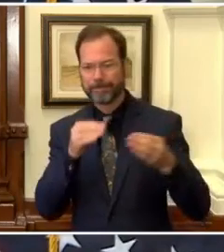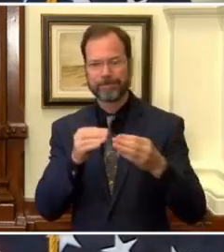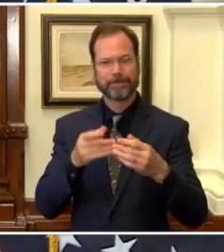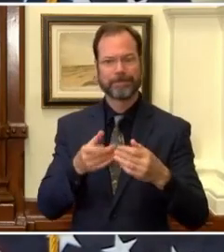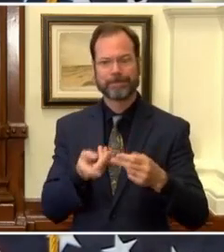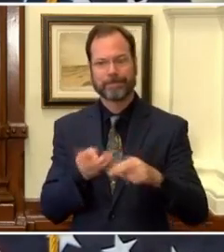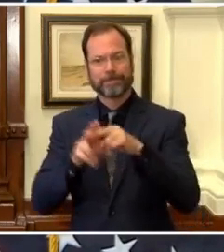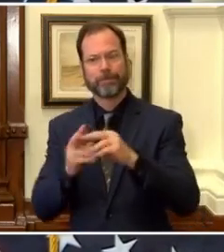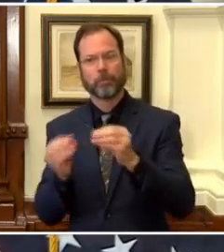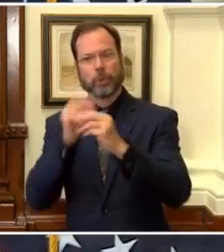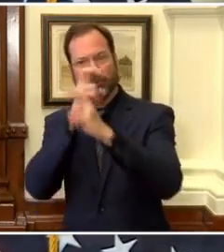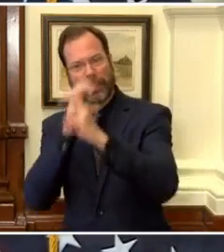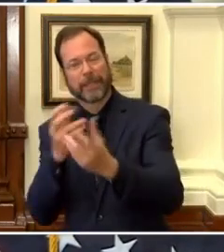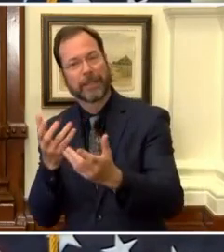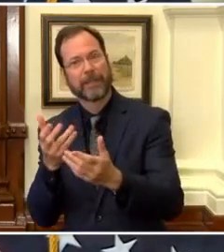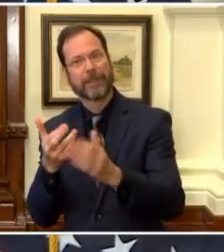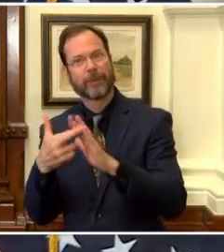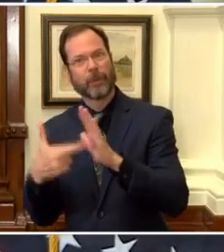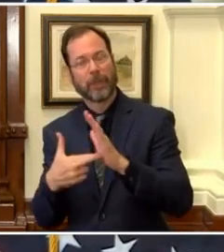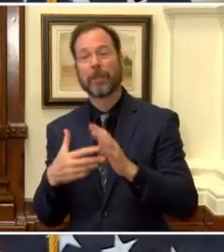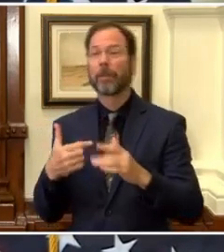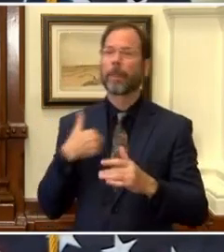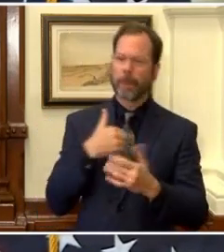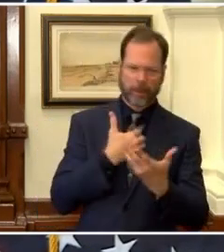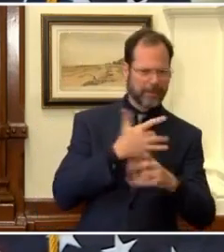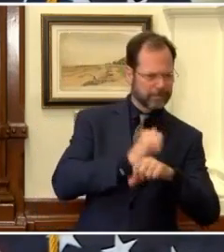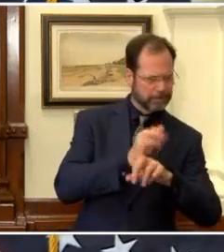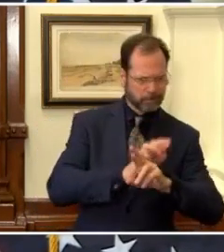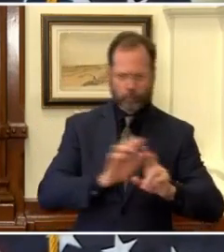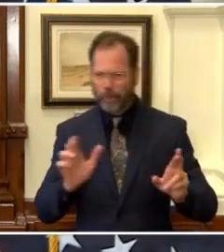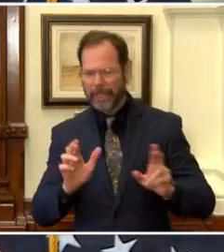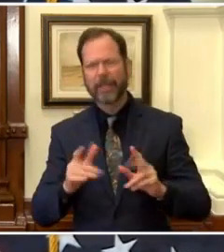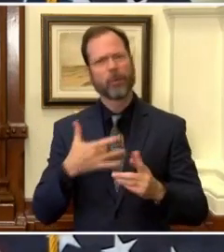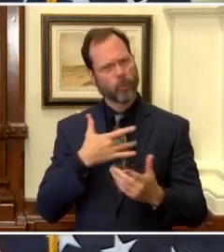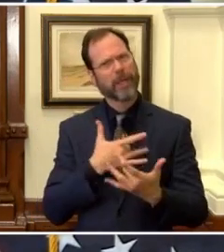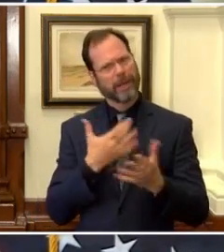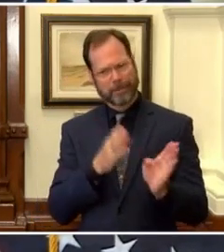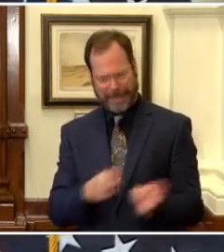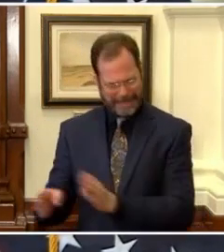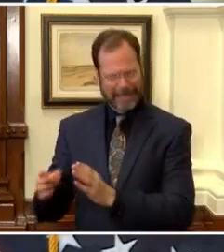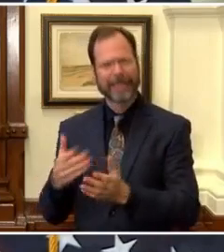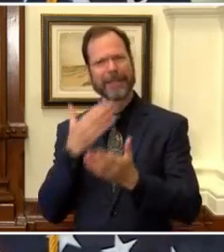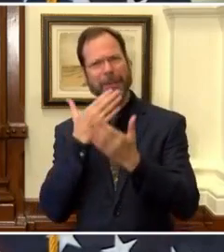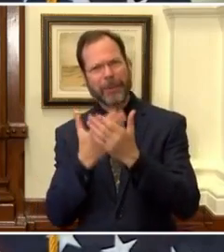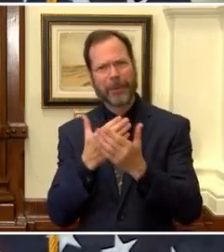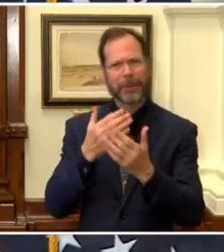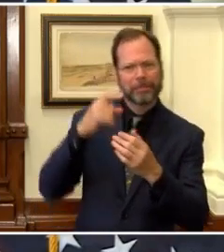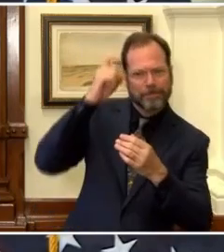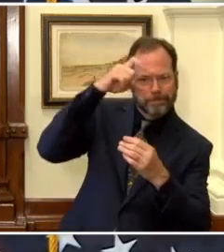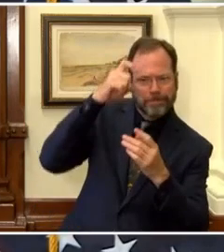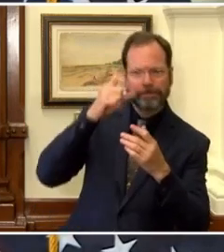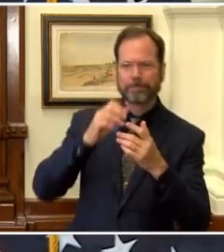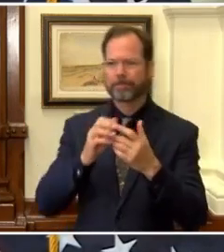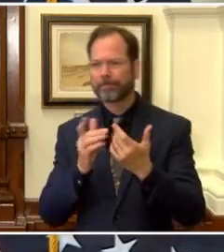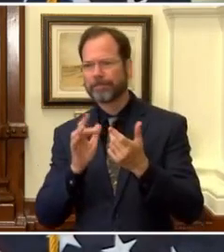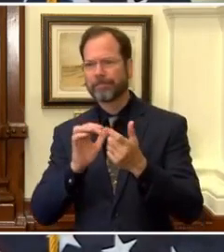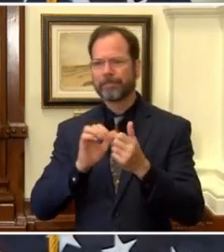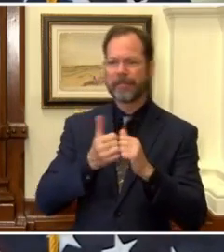BE ACCOMPLISHED, WE WILL SEE THE CENSUS INCREASE IN OUR , AND THAT WILL DRIVE ADDITIONAL EFFORTS THAT NEED TO BE MADE.